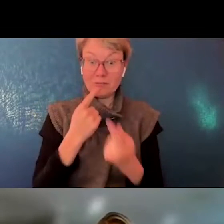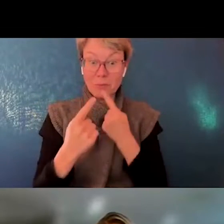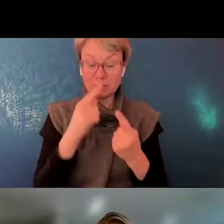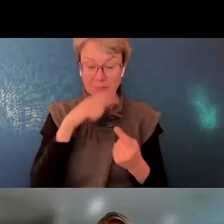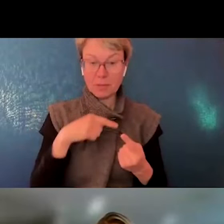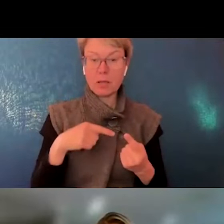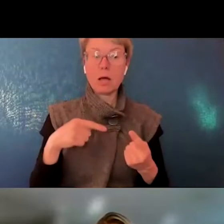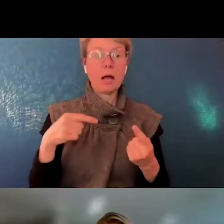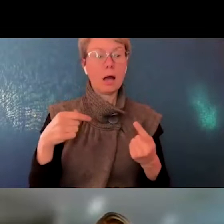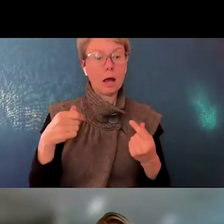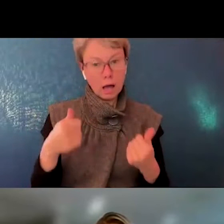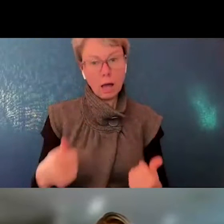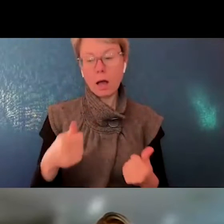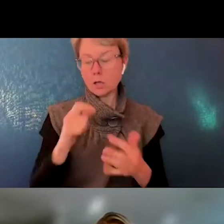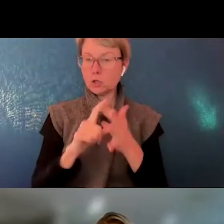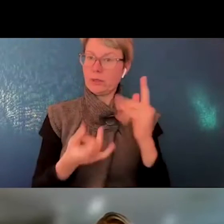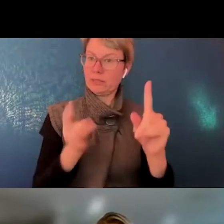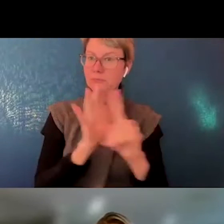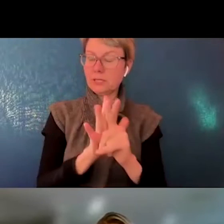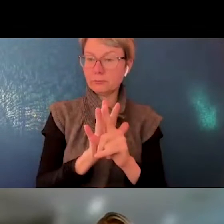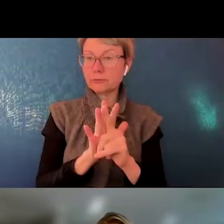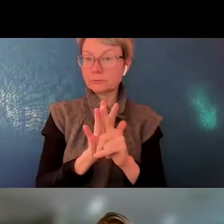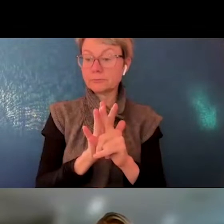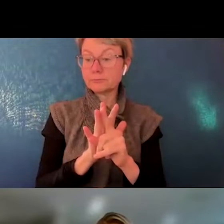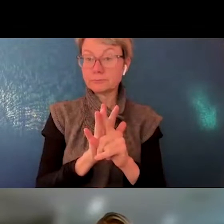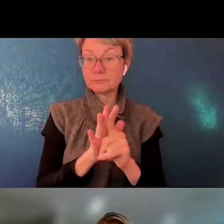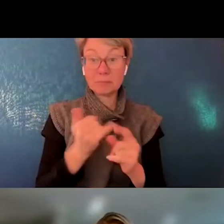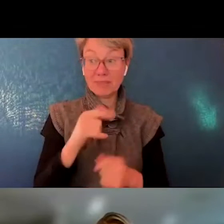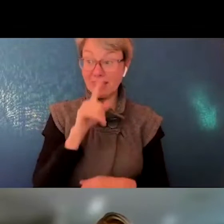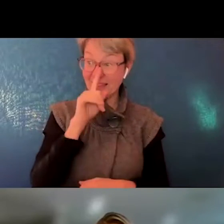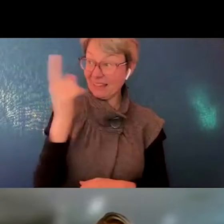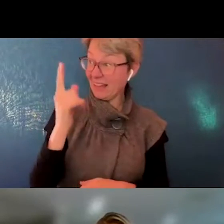that people can selfhelp and if they're not necessarily eligible for further assistance